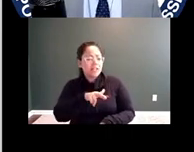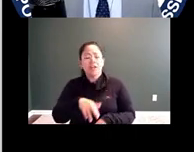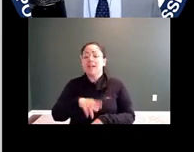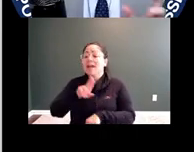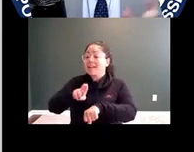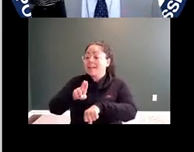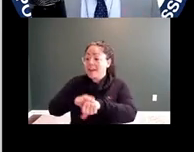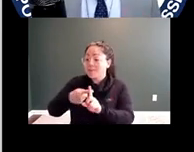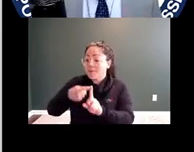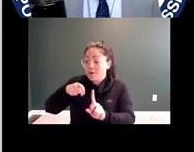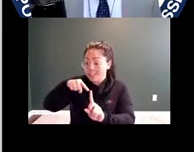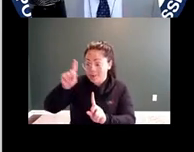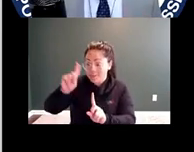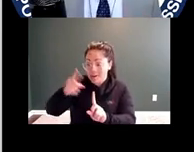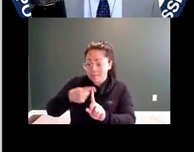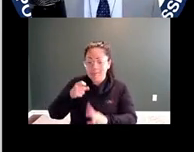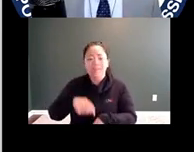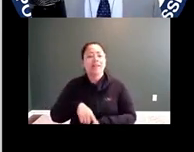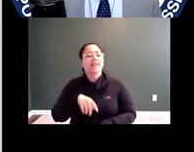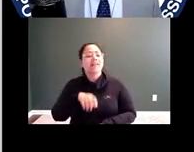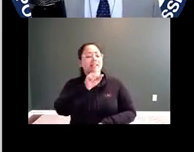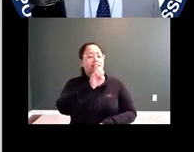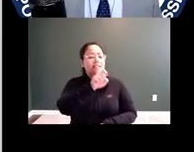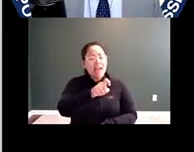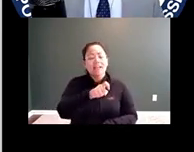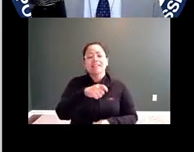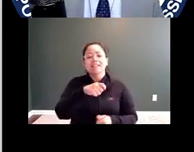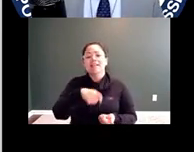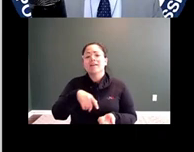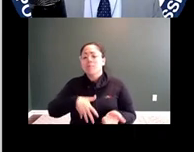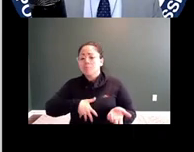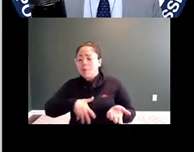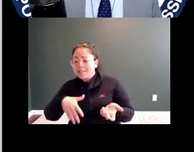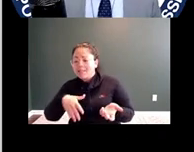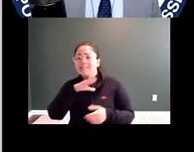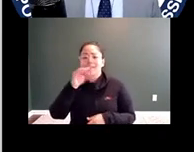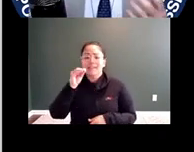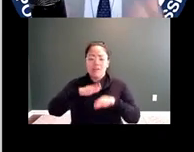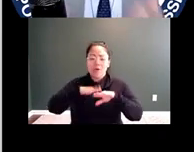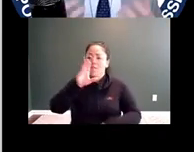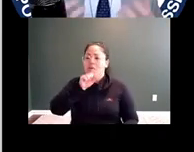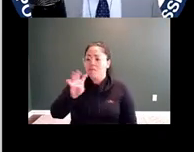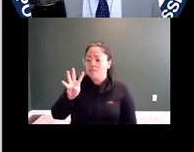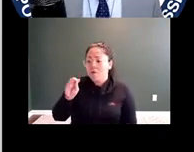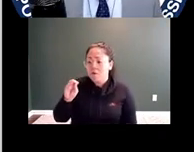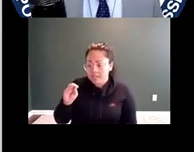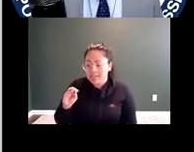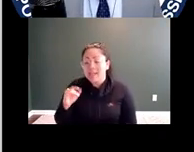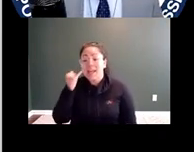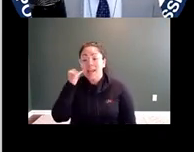sex, which includes pregnancy, and age, 40 and older. And so if you're in one of those protected bases,